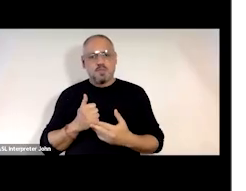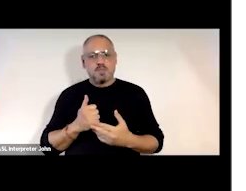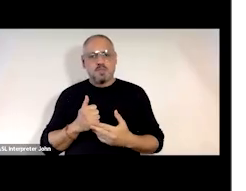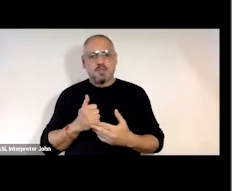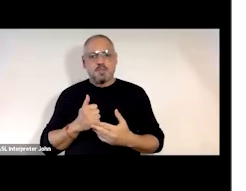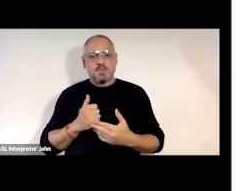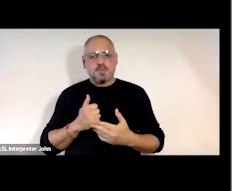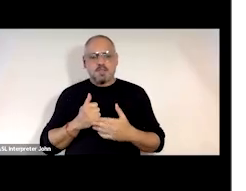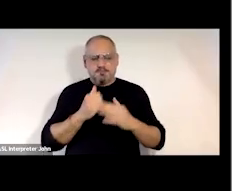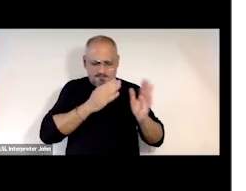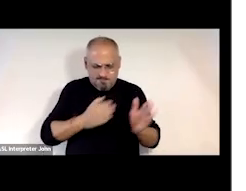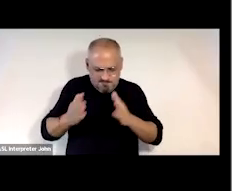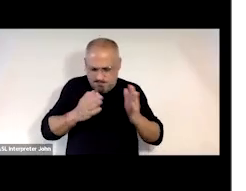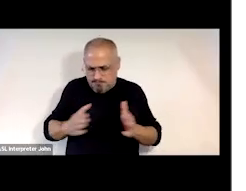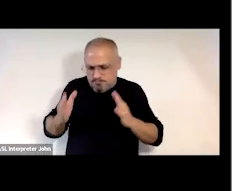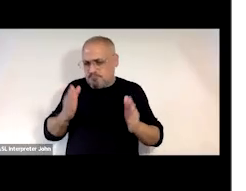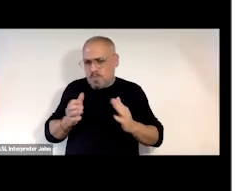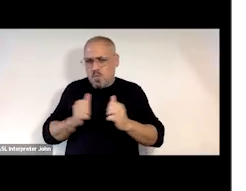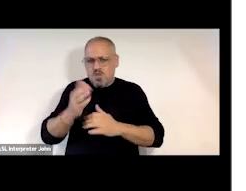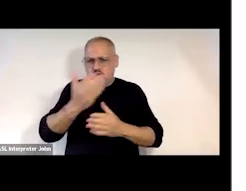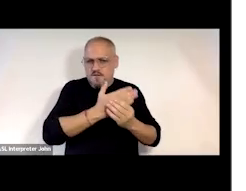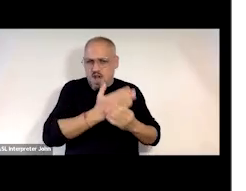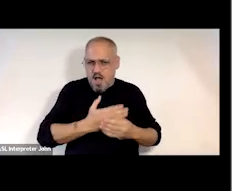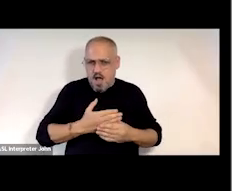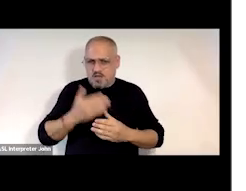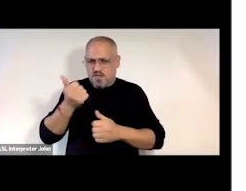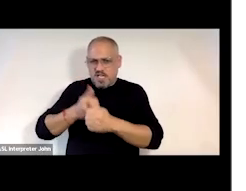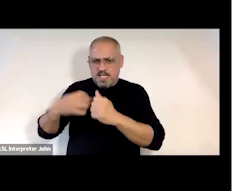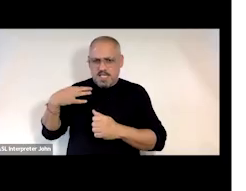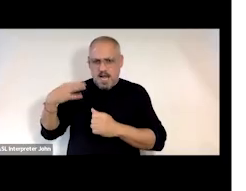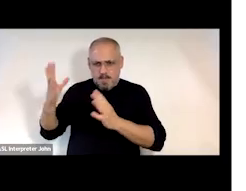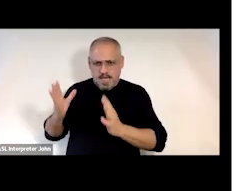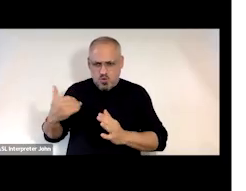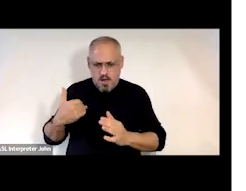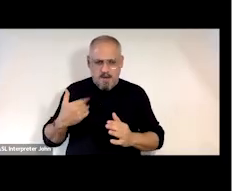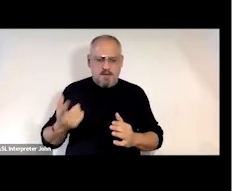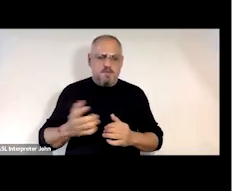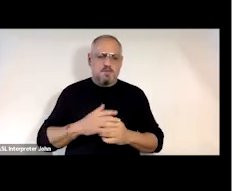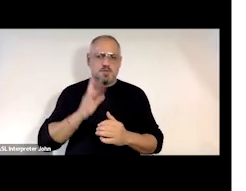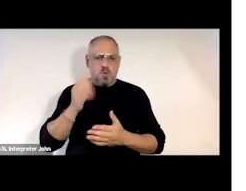get organized with your files for each of the applications that you're gonna assist with